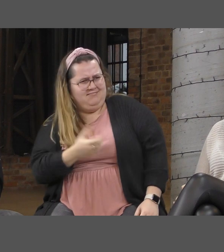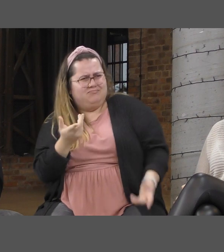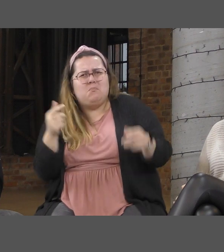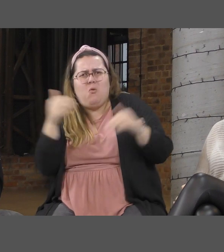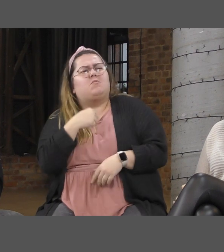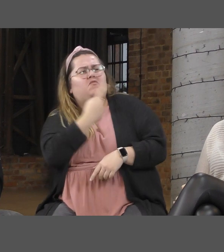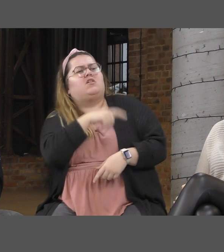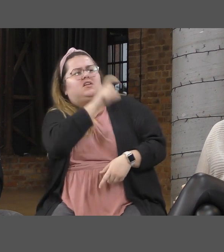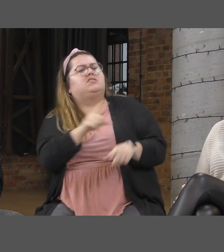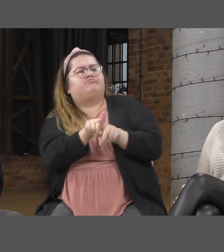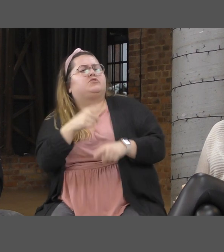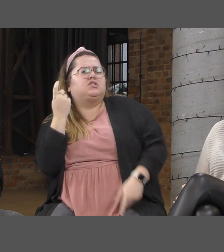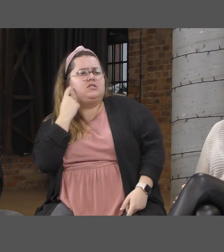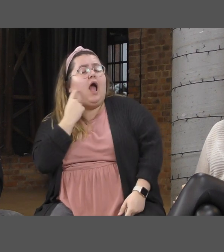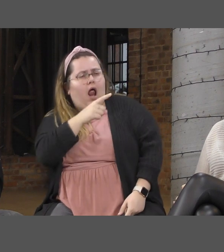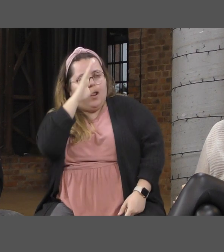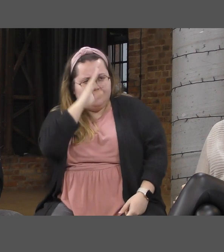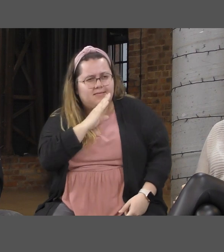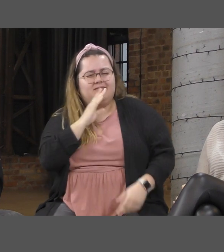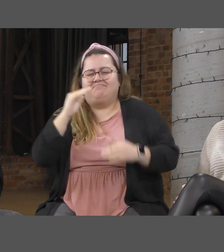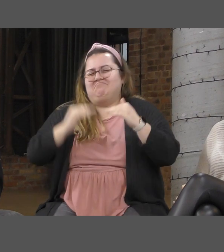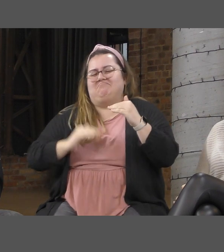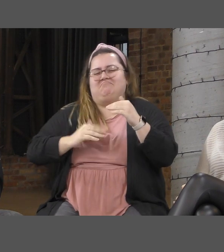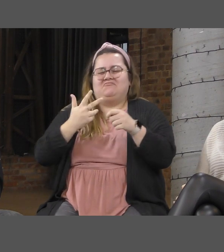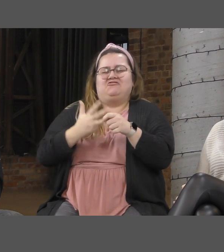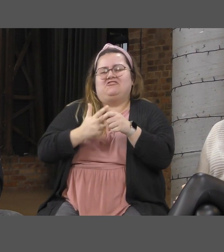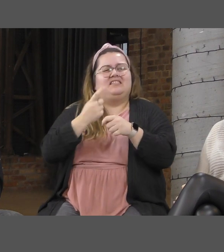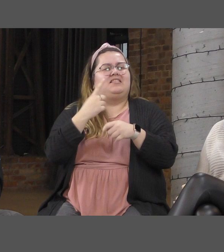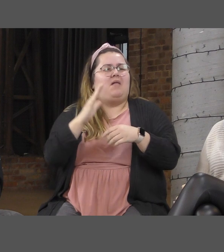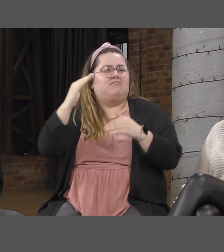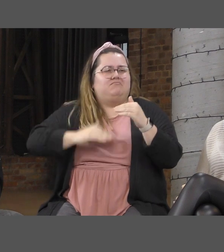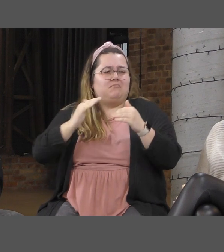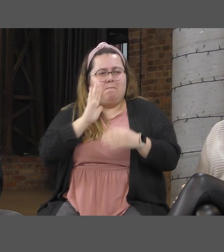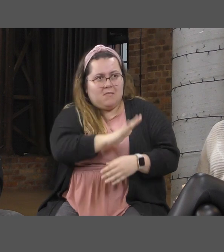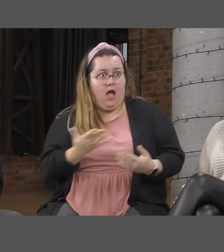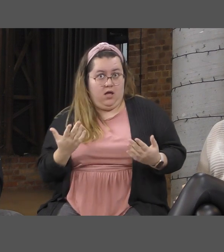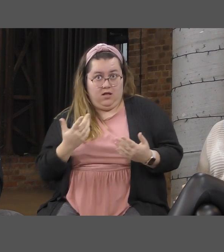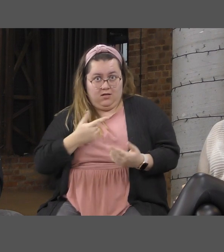I can say, that he is like a hearer, maybe 30 decibels has a hearing loss,